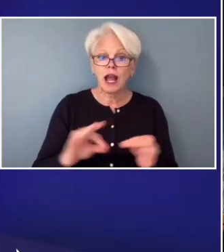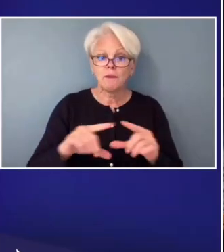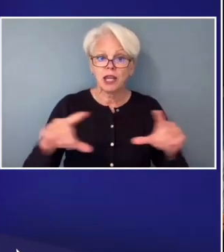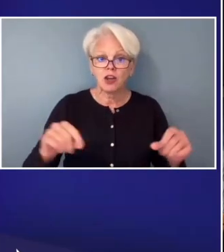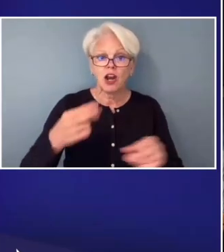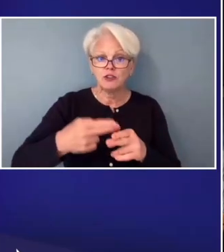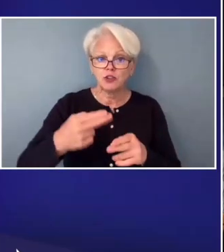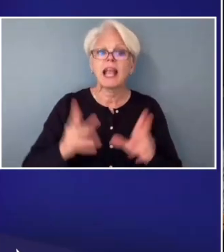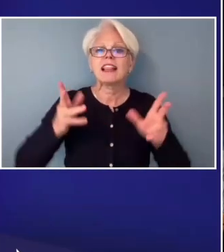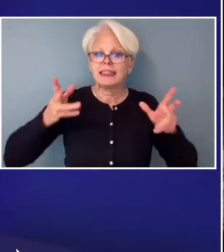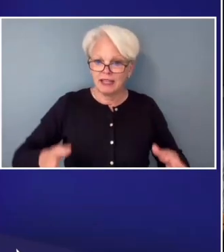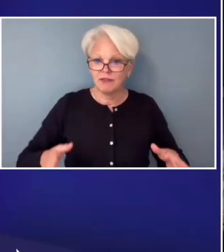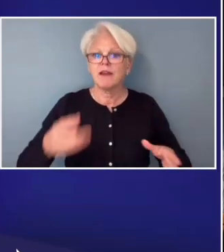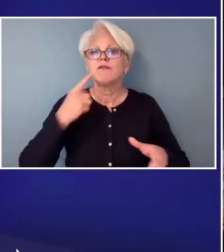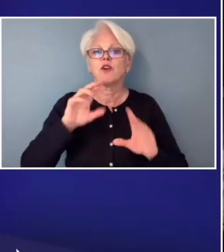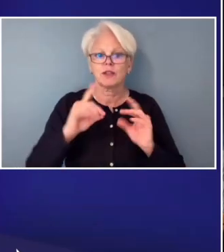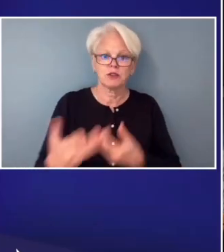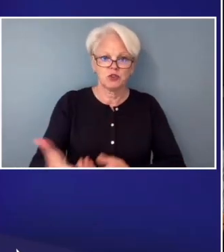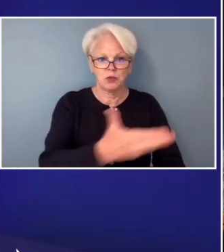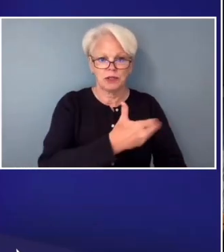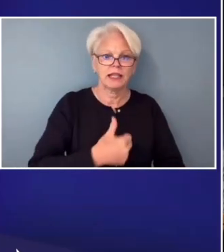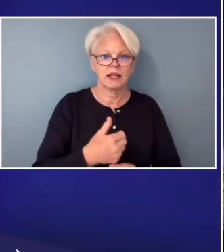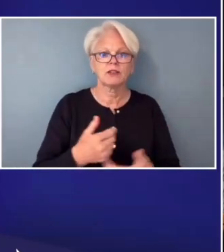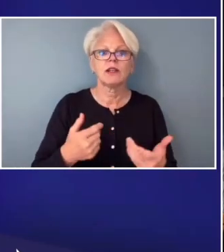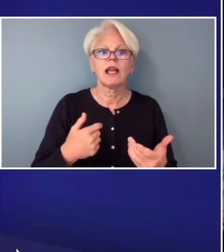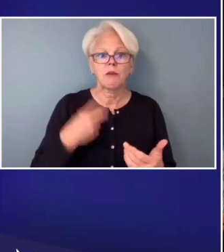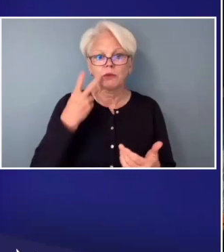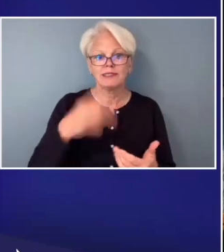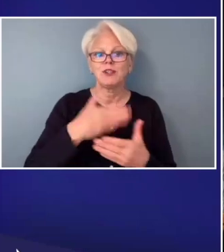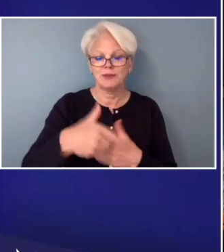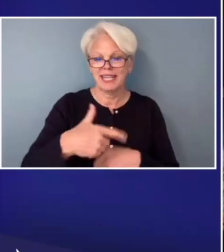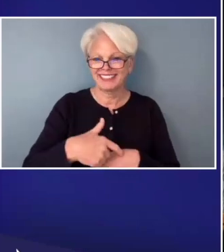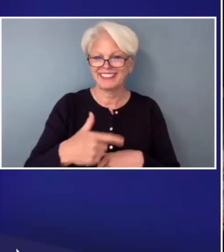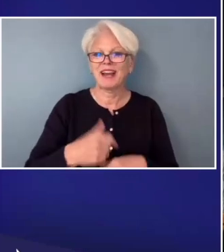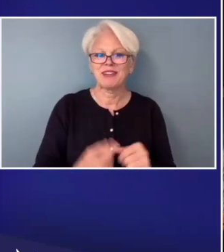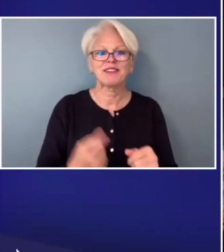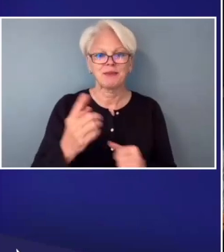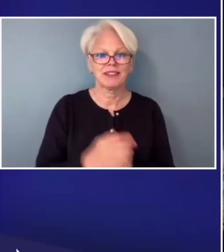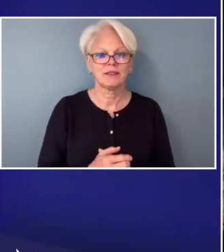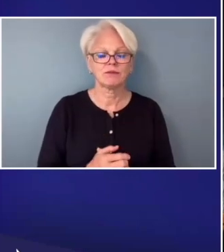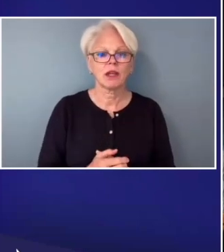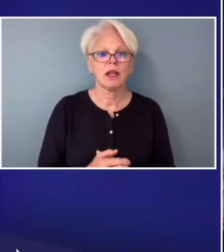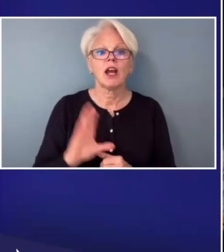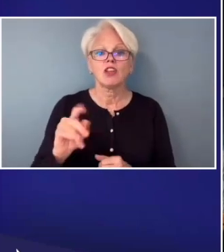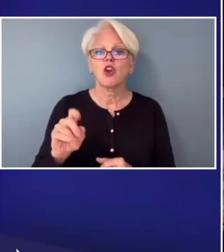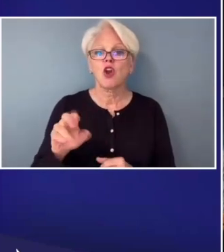around for the department to collect. I will see you next time. Thank you, everyone. The caucus folks should stay in this room.